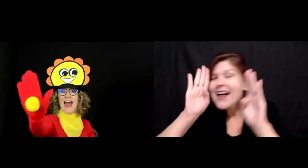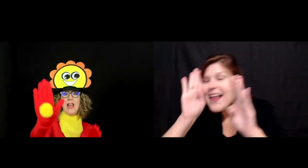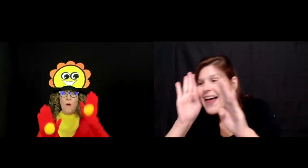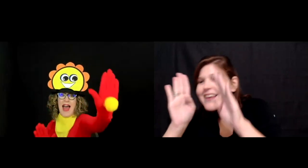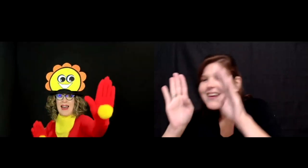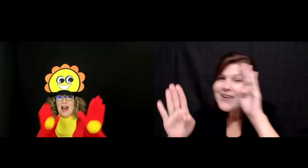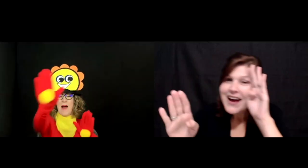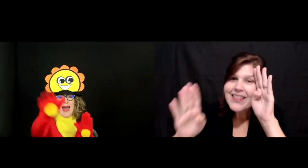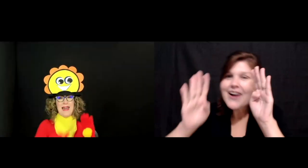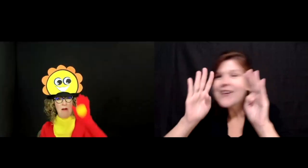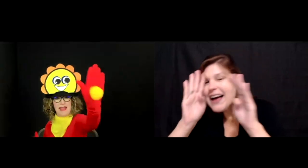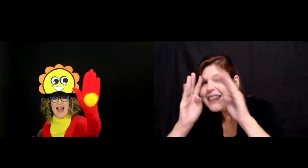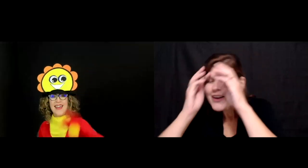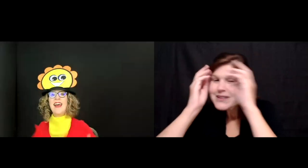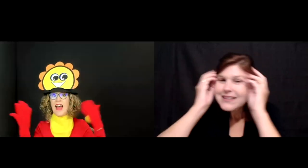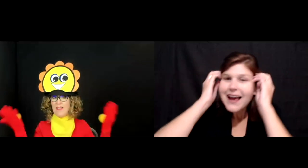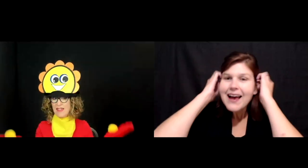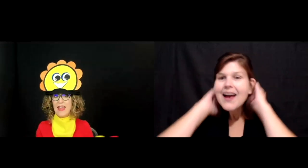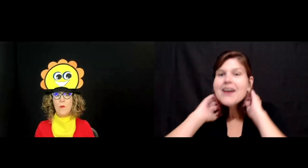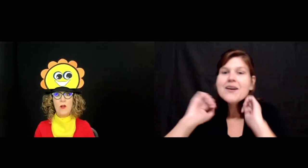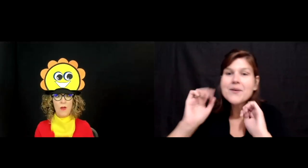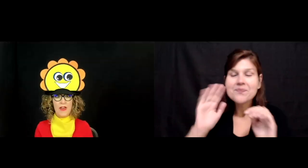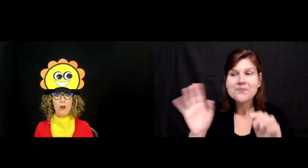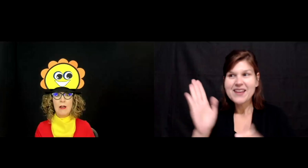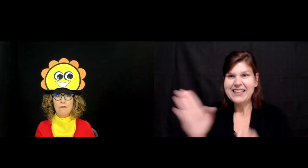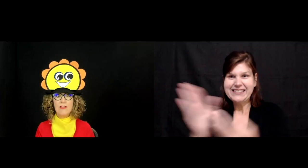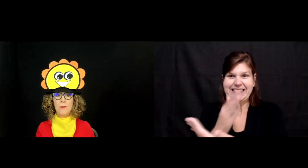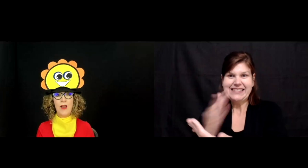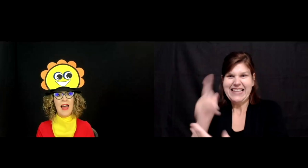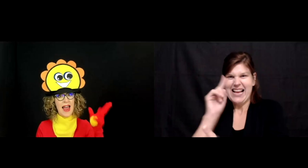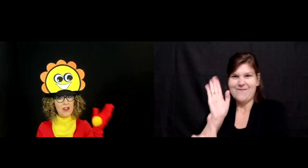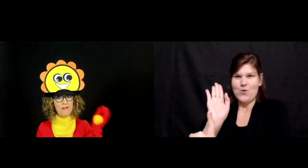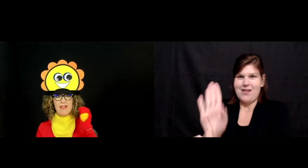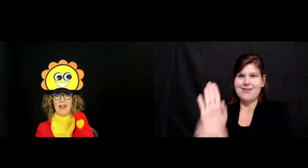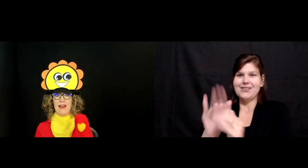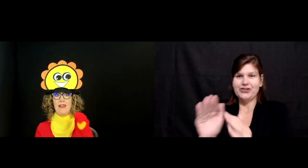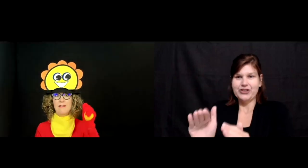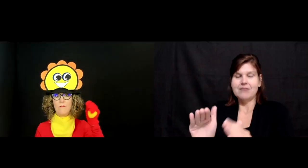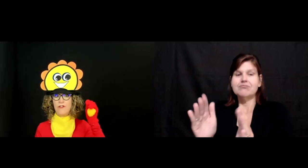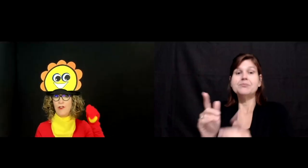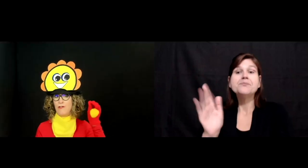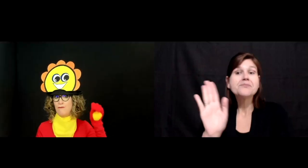Hello, hello, hello, Zach." And then sing, "We think you're incredible." Interestingly, some of the children